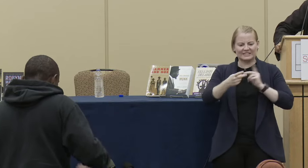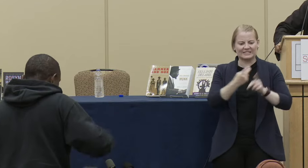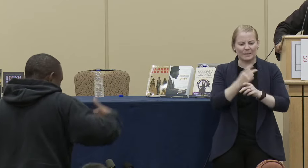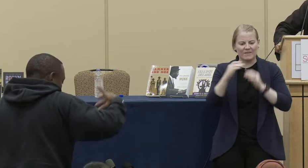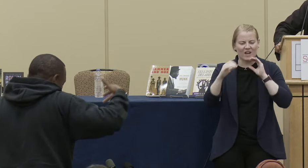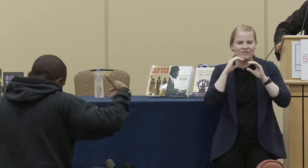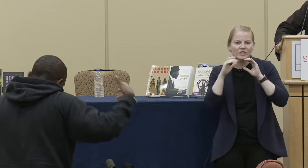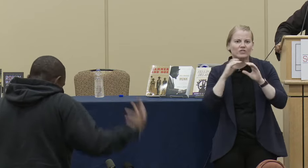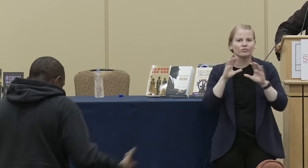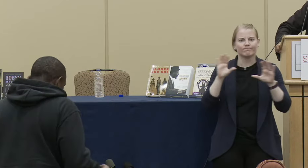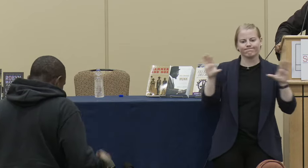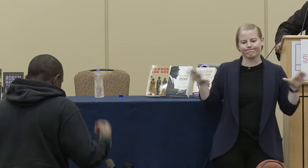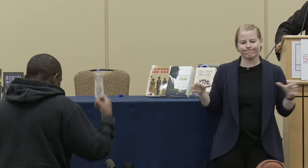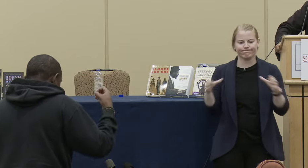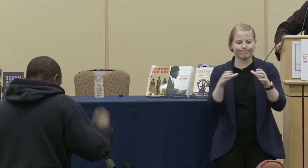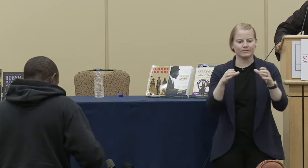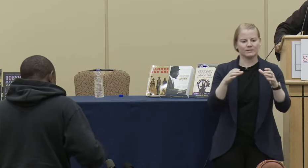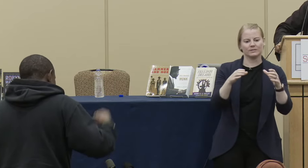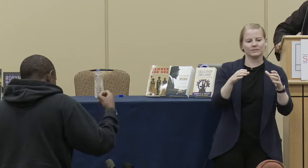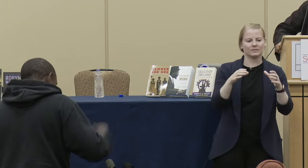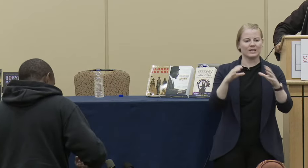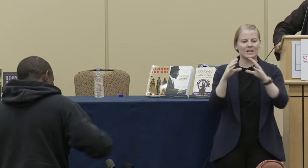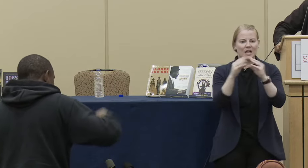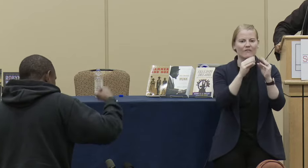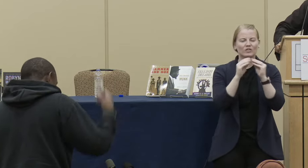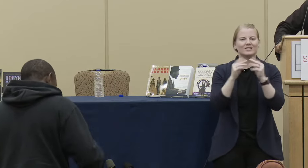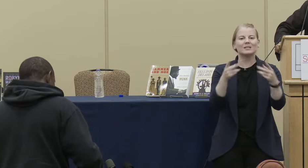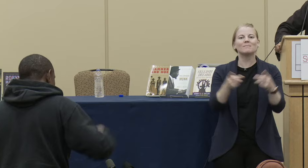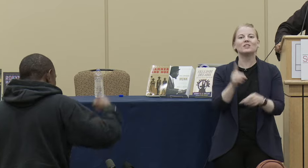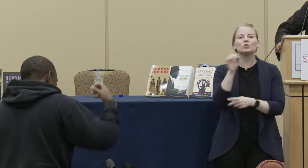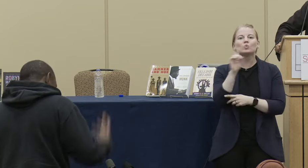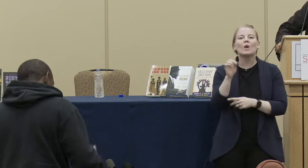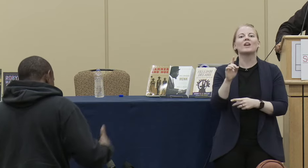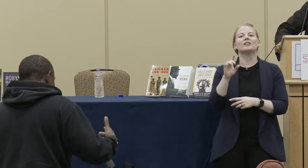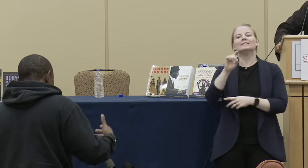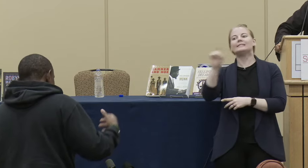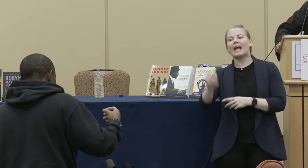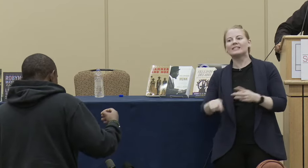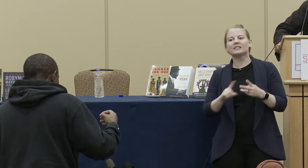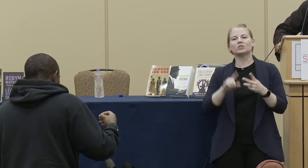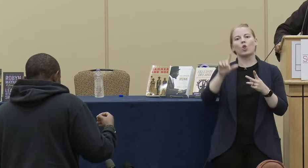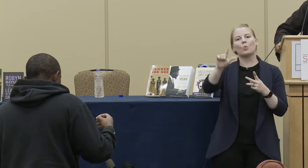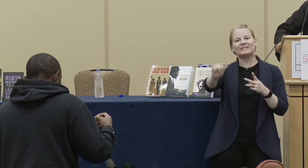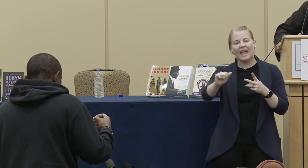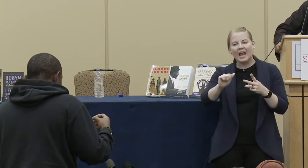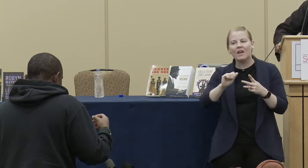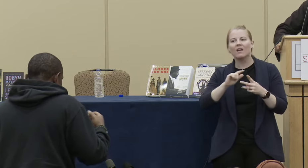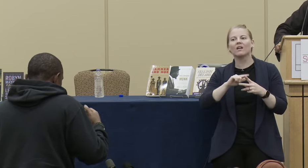think we still need to be more -- we need to have these types of conversations, collective, conferences, in places like